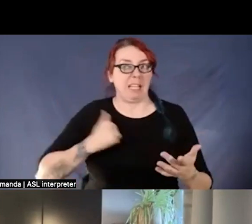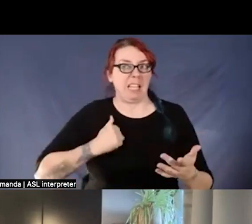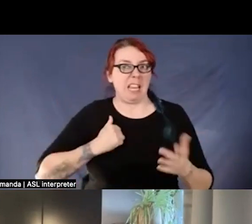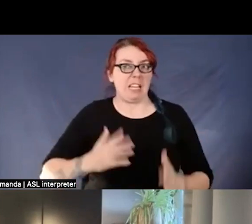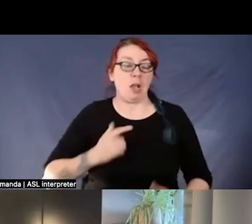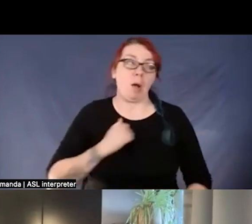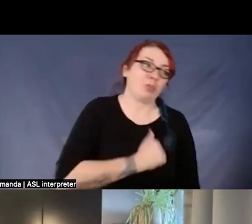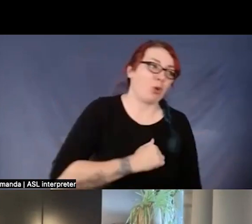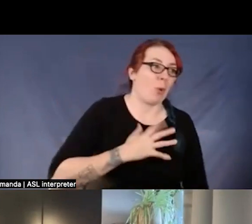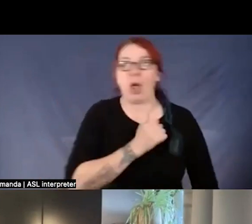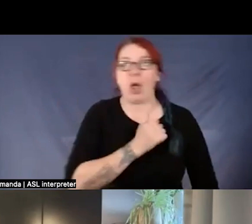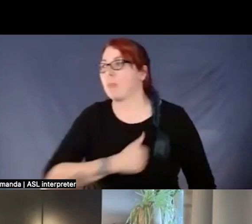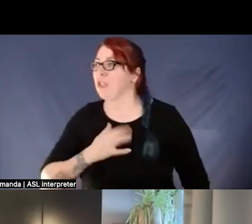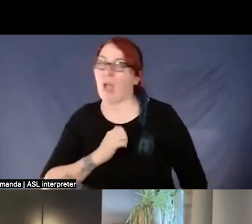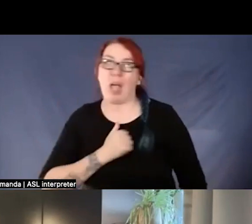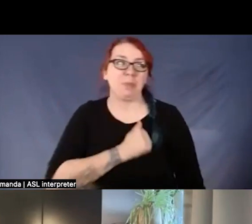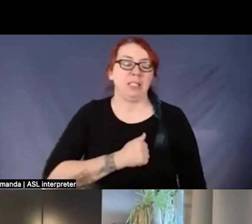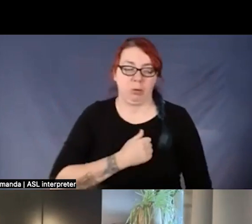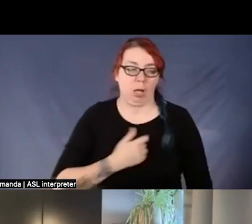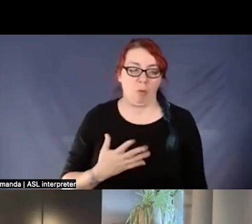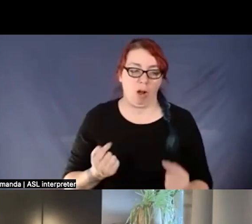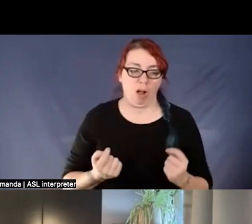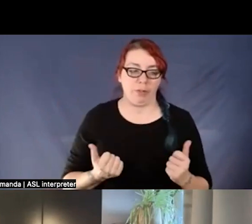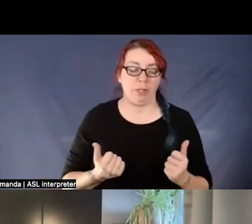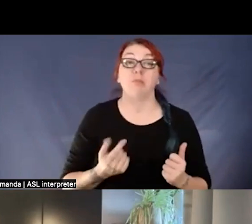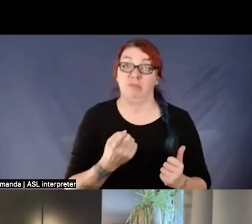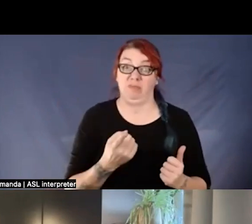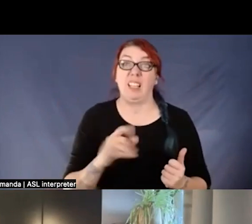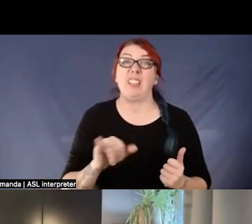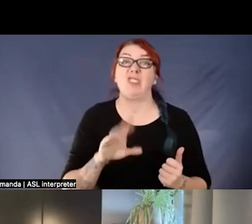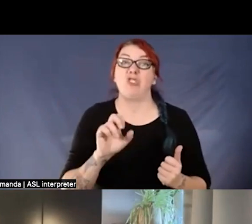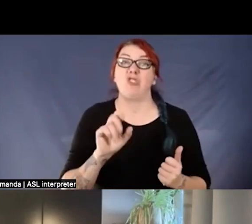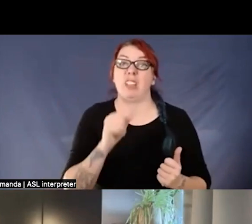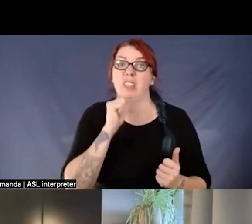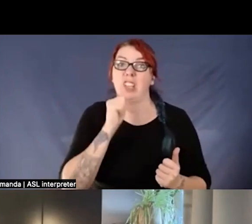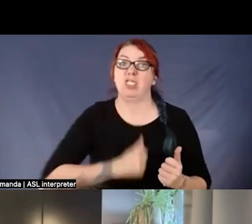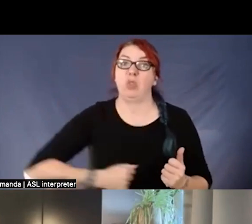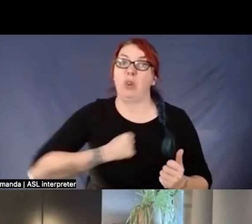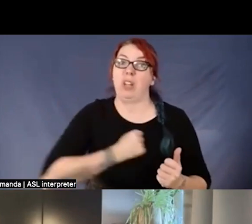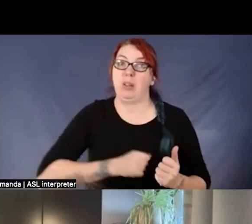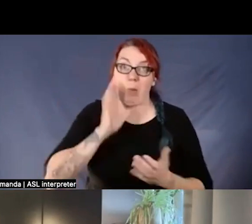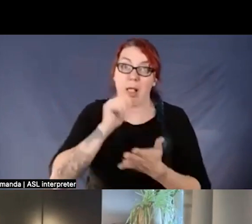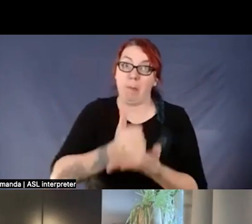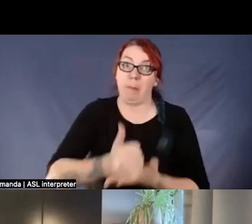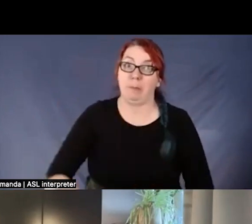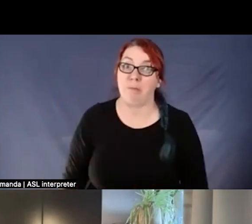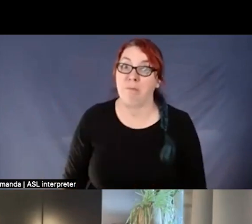email existence, and I thoroughly recommend it. And my last email trick is followupthen.com.